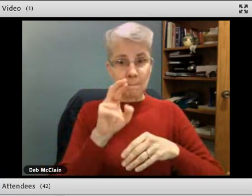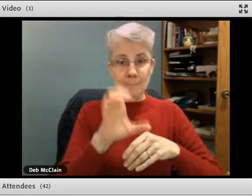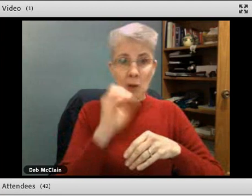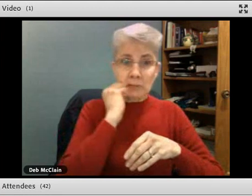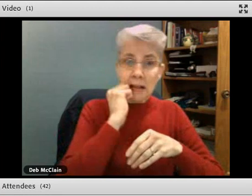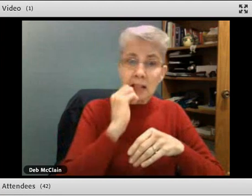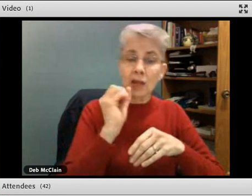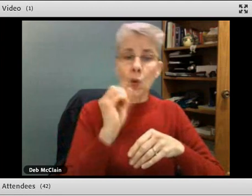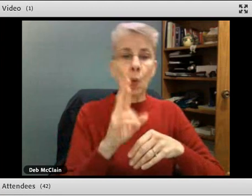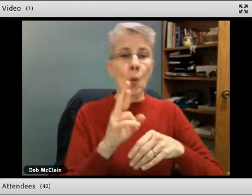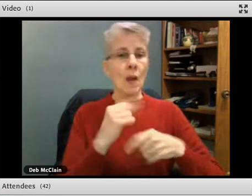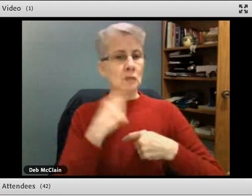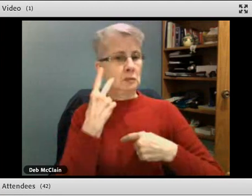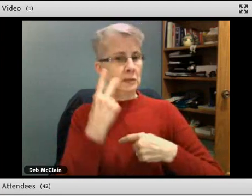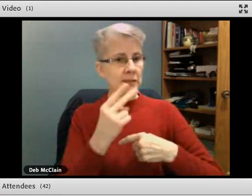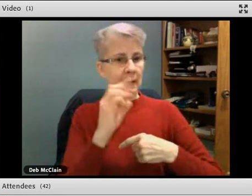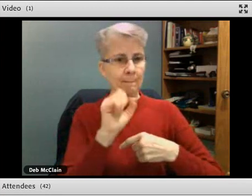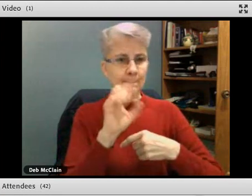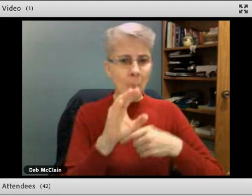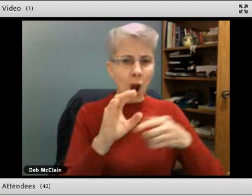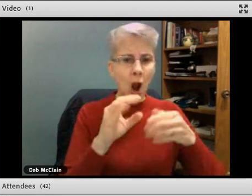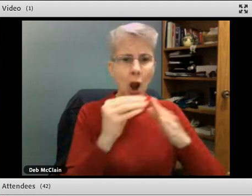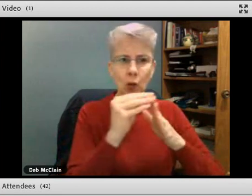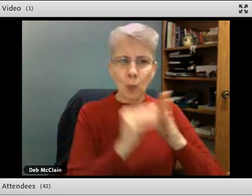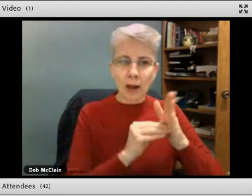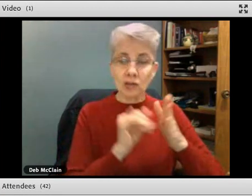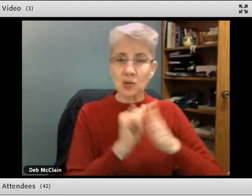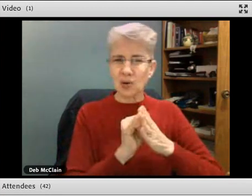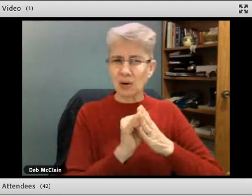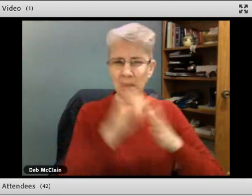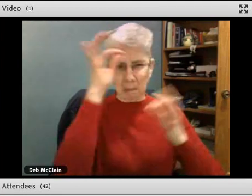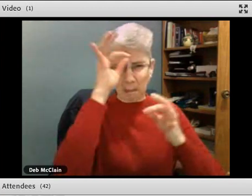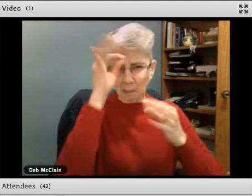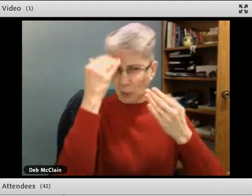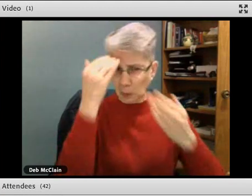Have you seen MARC records, or is it completely foreign to you?